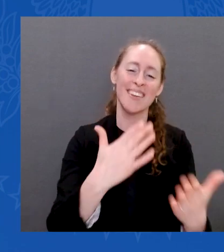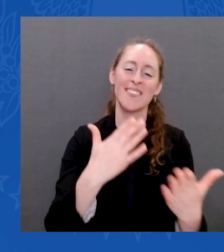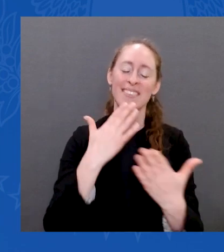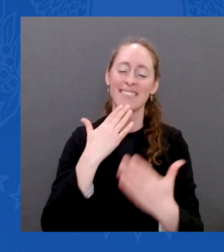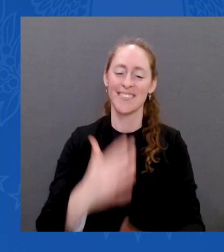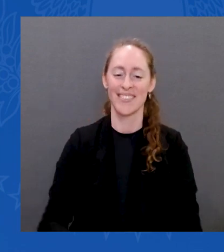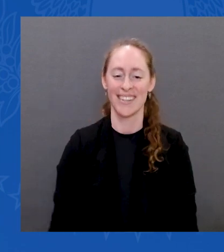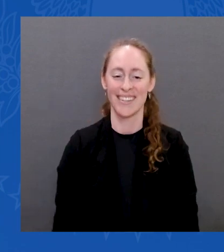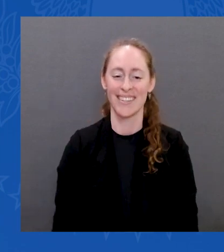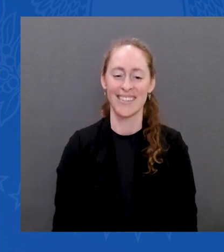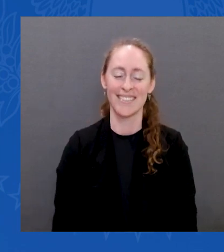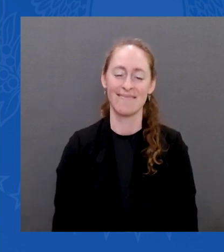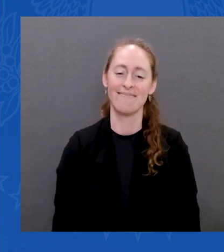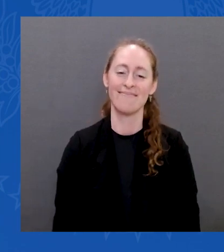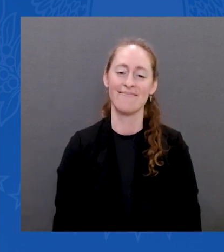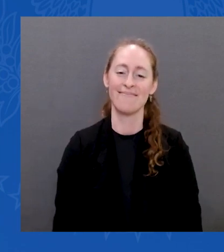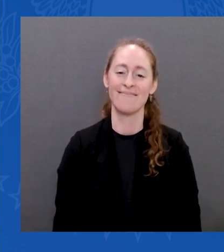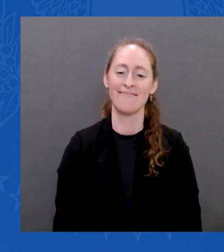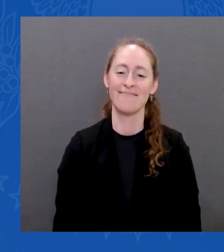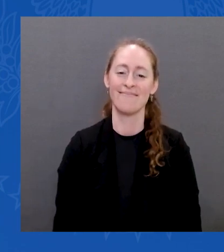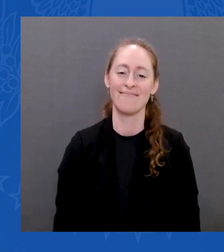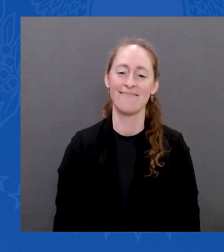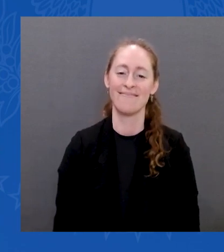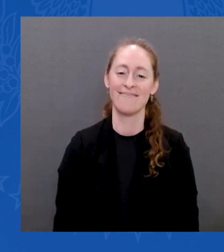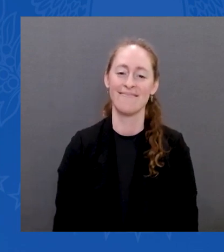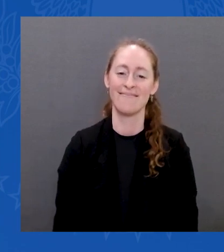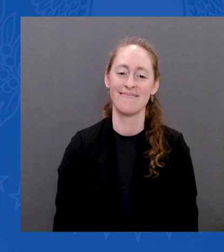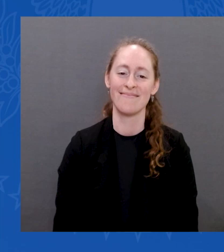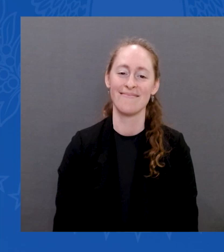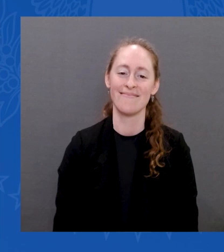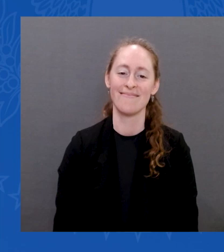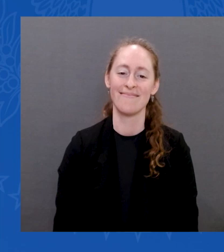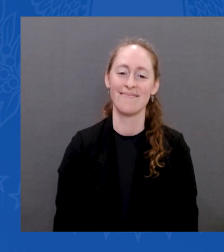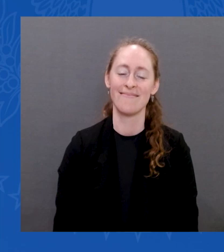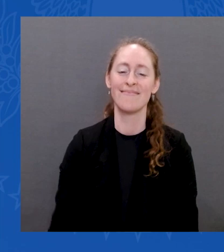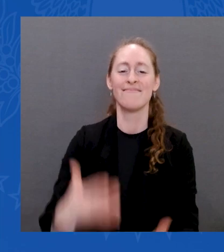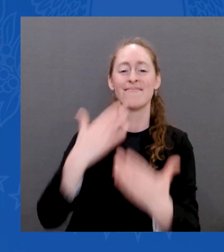Thank you, Secretary Cardona. And welcome to the White House.